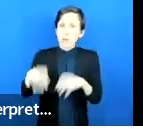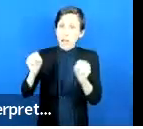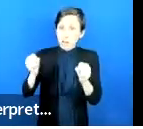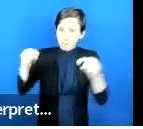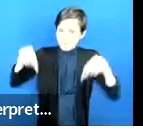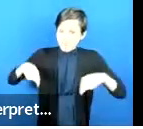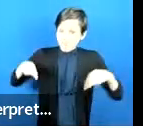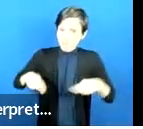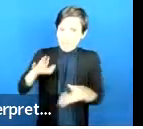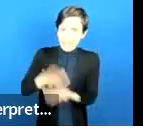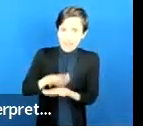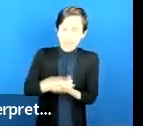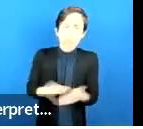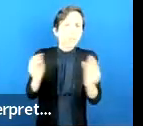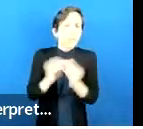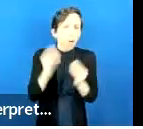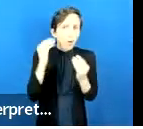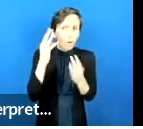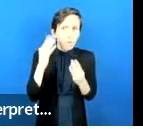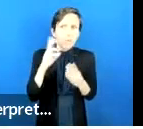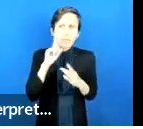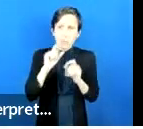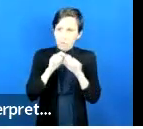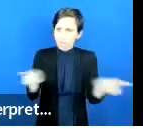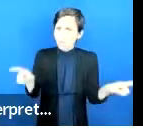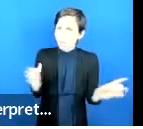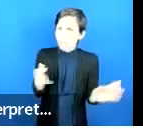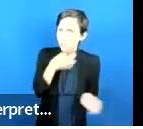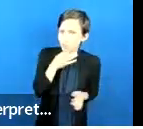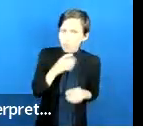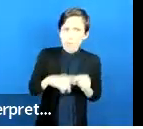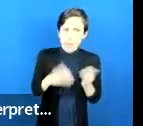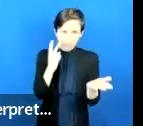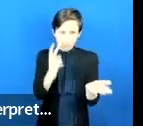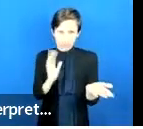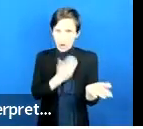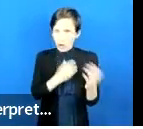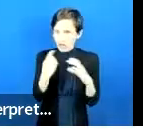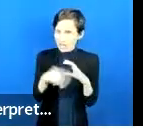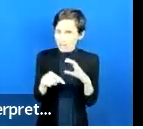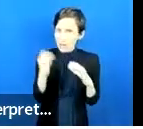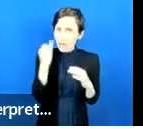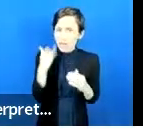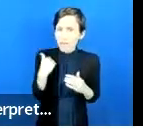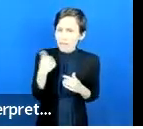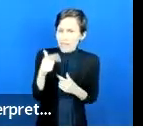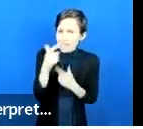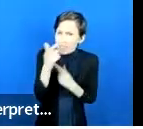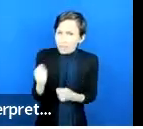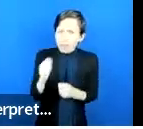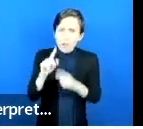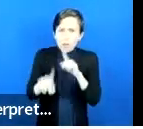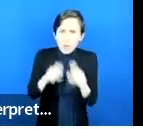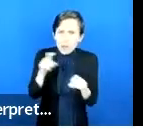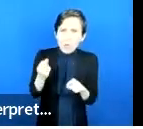More information is coming out soon, but there's our email if you have any interest questions or just wanna find out how to be part